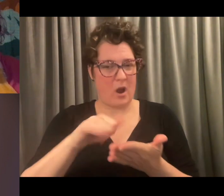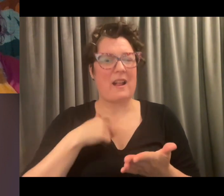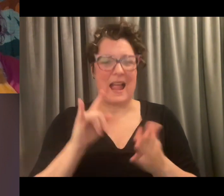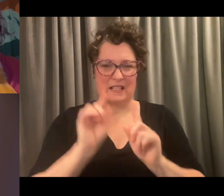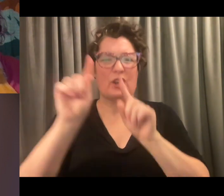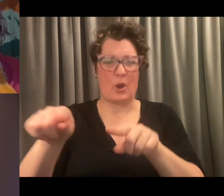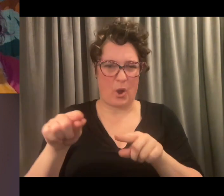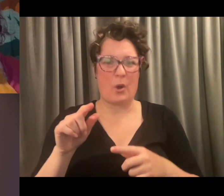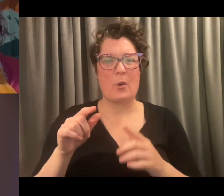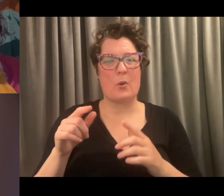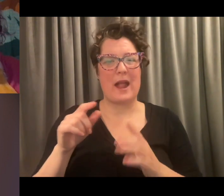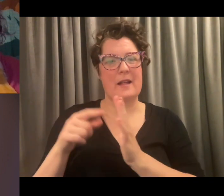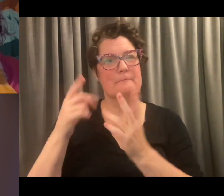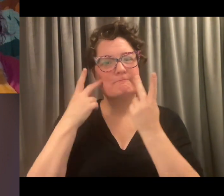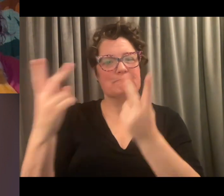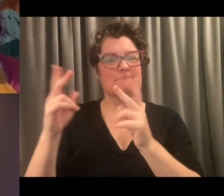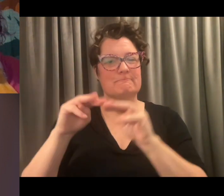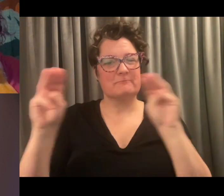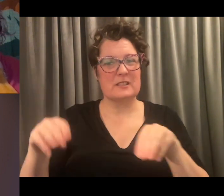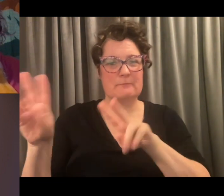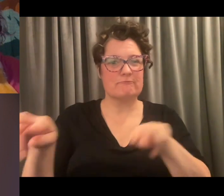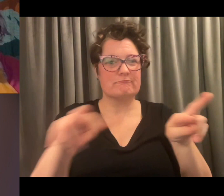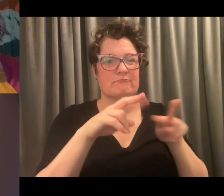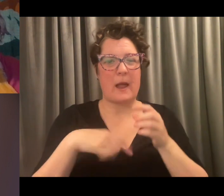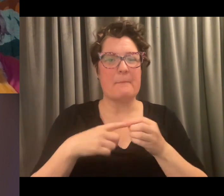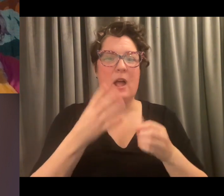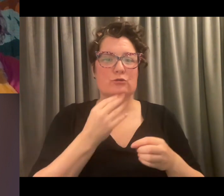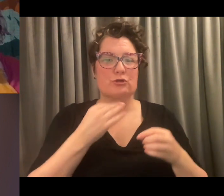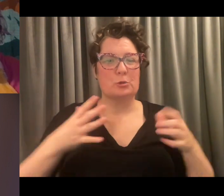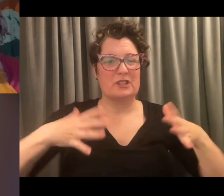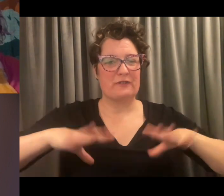fashion, like through history and it didn't, I don't remember there being